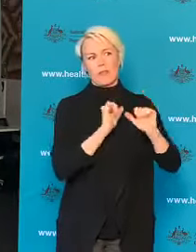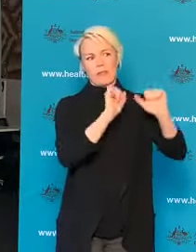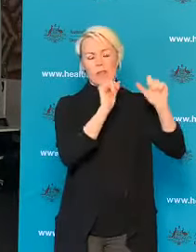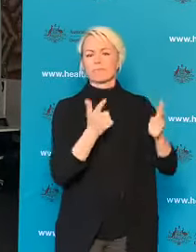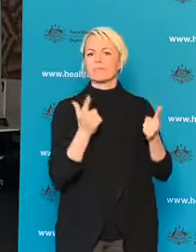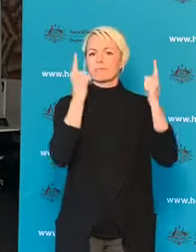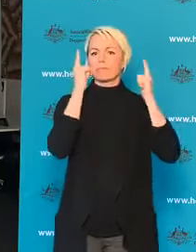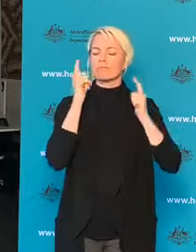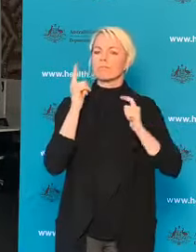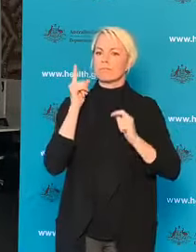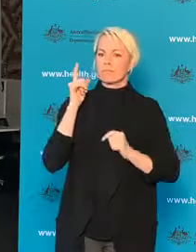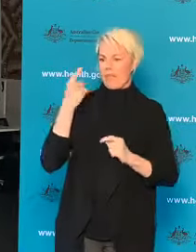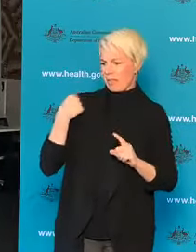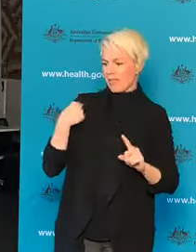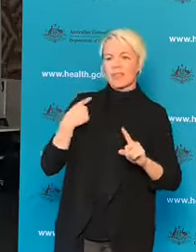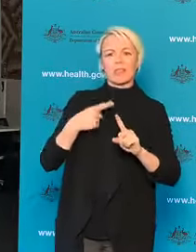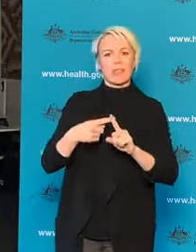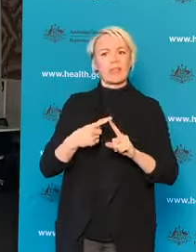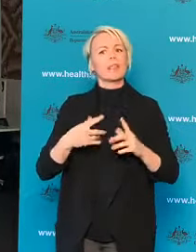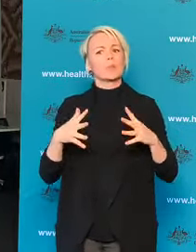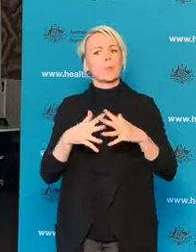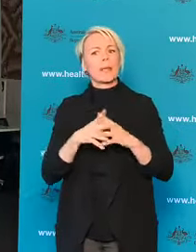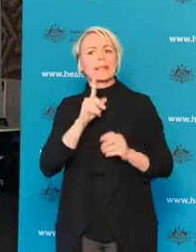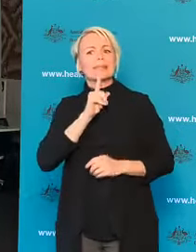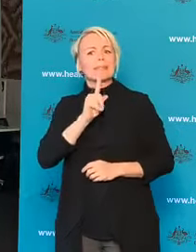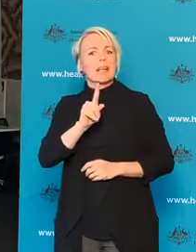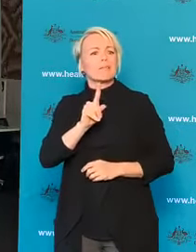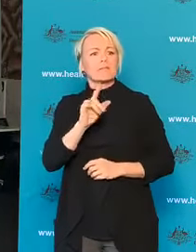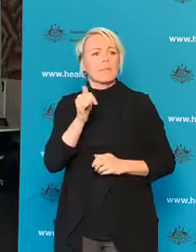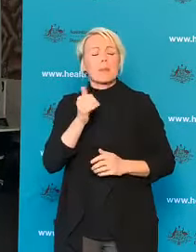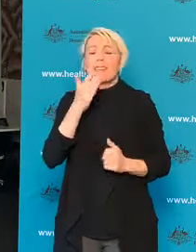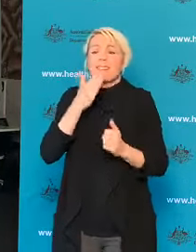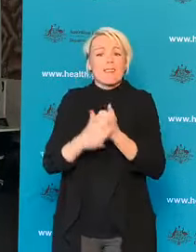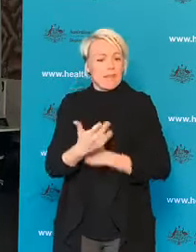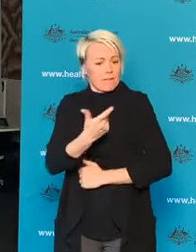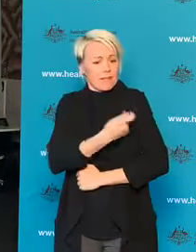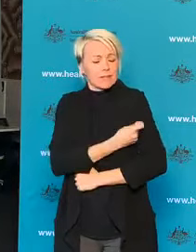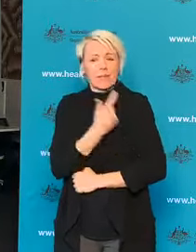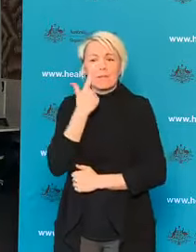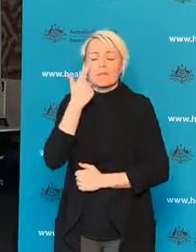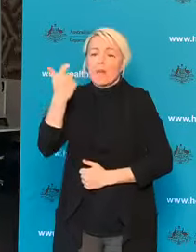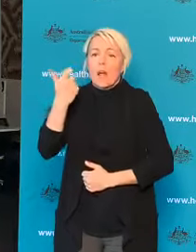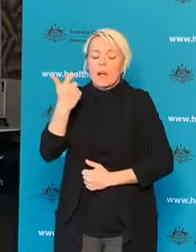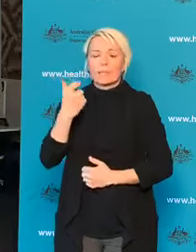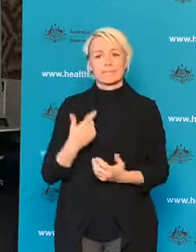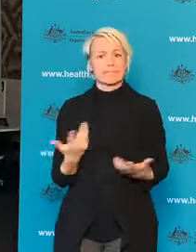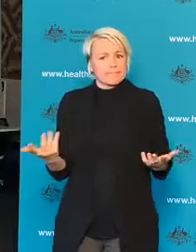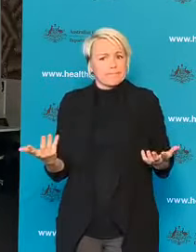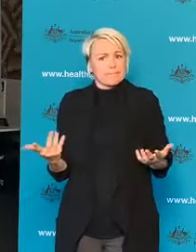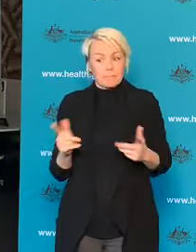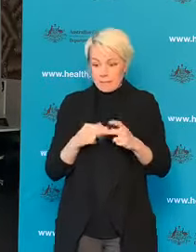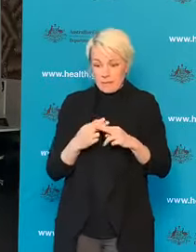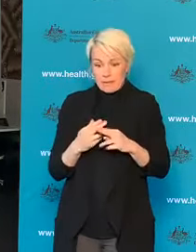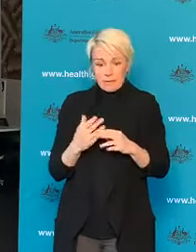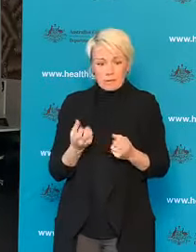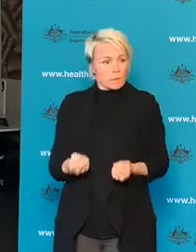that is a viable possibility at this stage and what might Australia eventually look like if we don't ever get a vaccine for coronavirus?